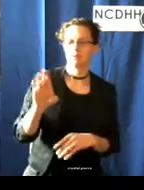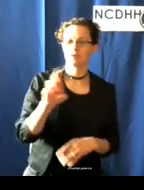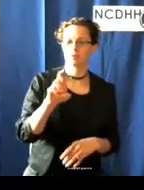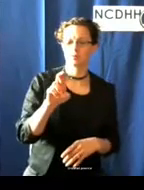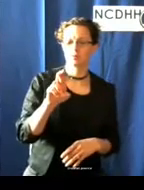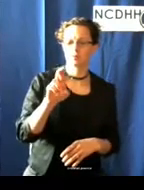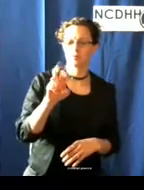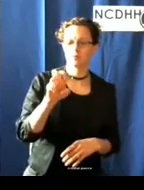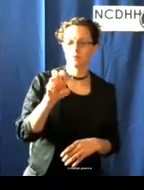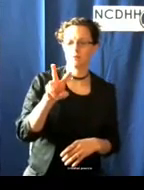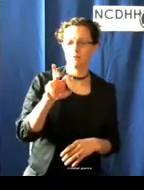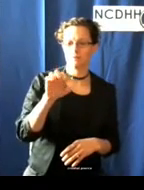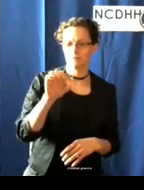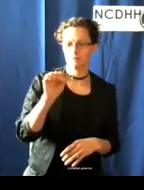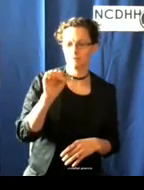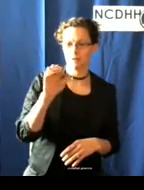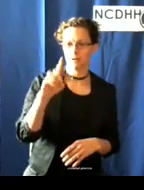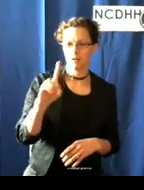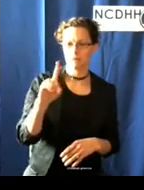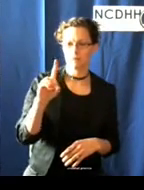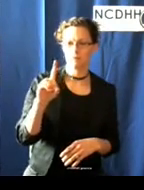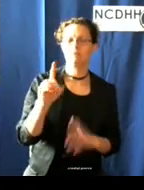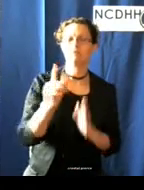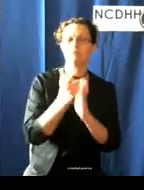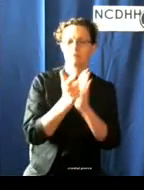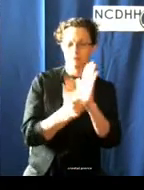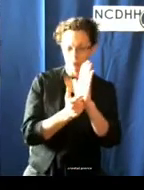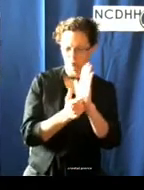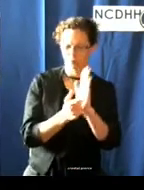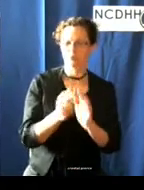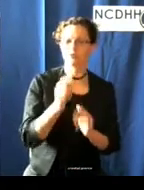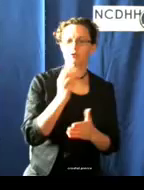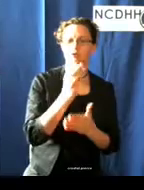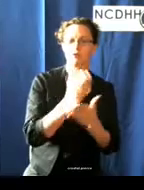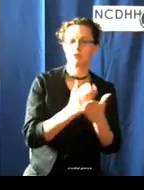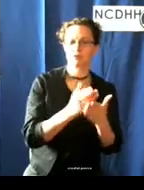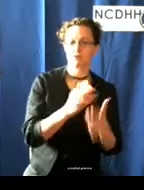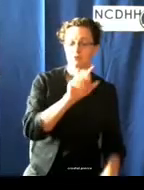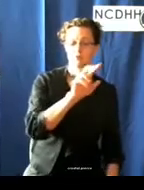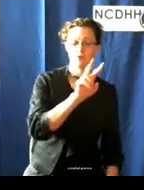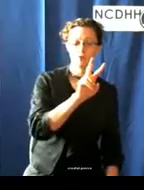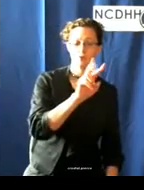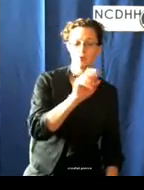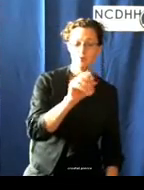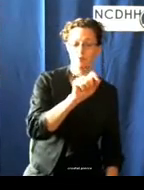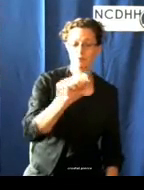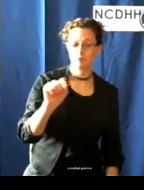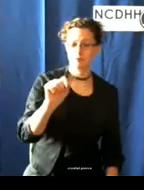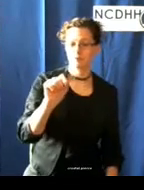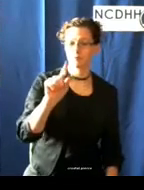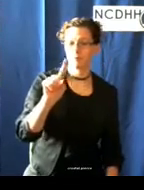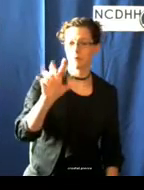SECTION 20 - 150 WHICH SECURE THE RIGHTS OF THE DEAF AND HARD OF HEARING